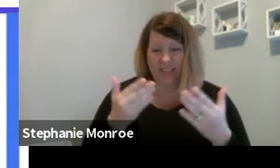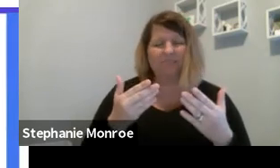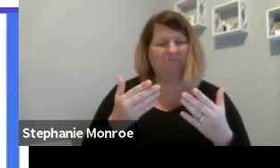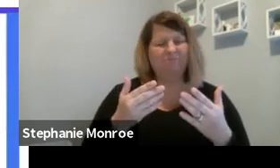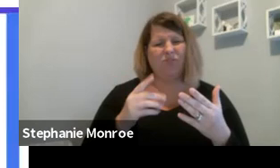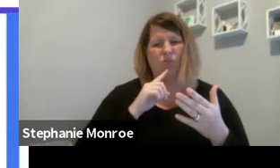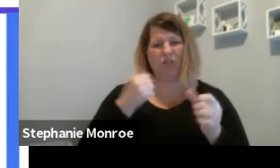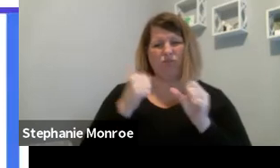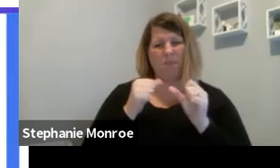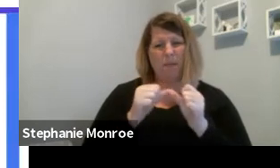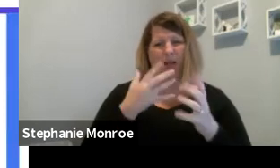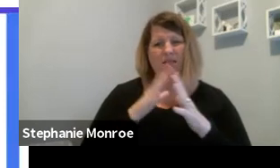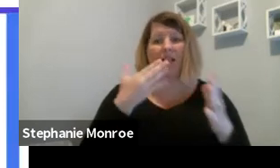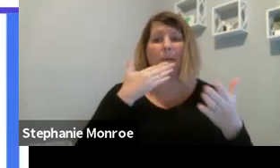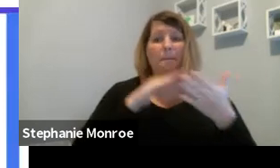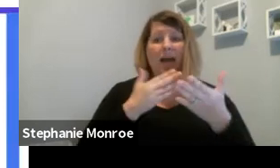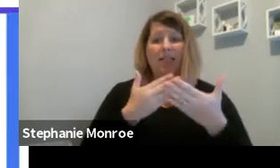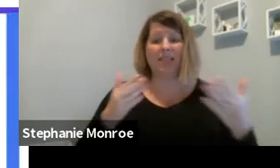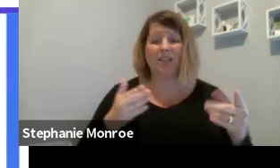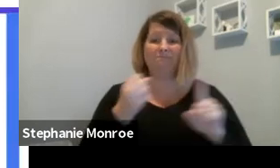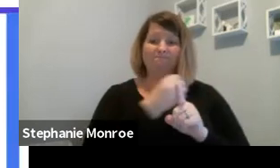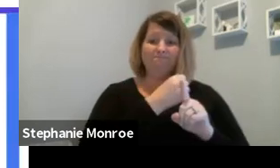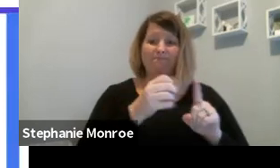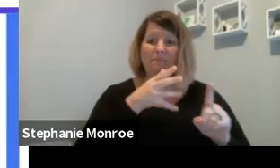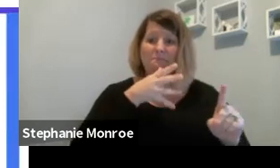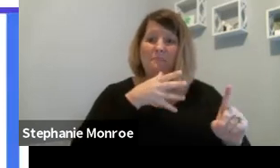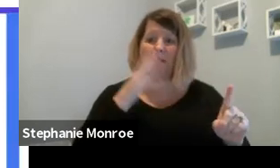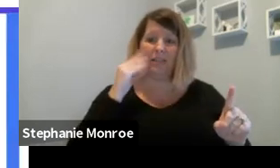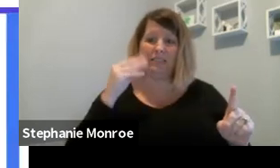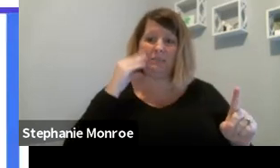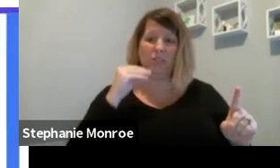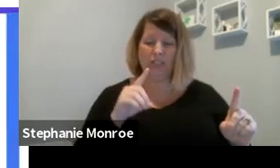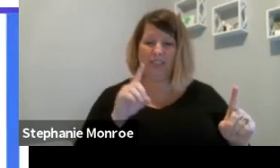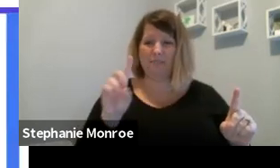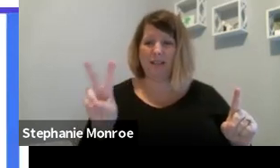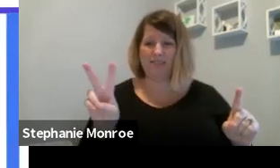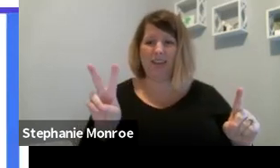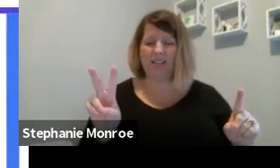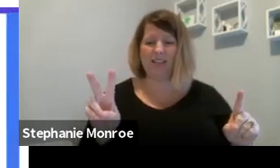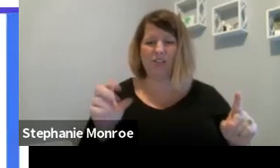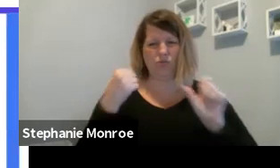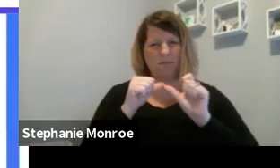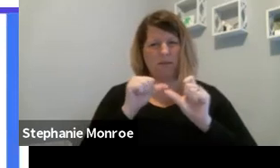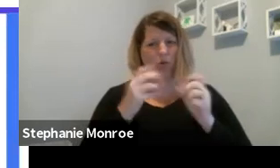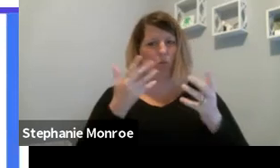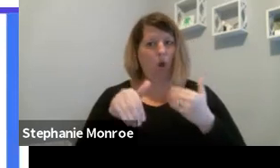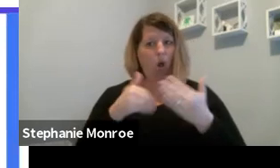and the beatings that my mother suffered. What I can remember, it happened, I think,